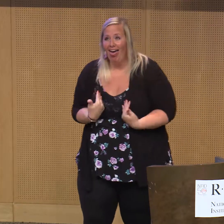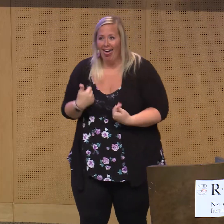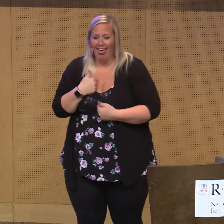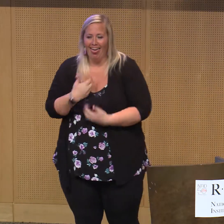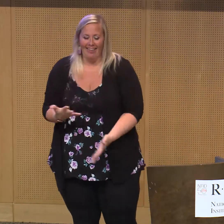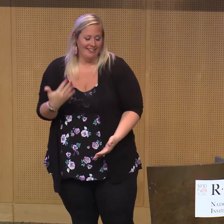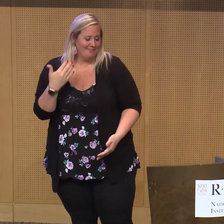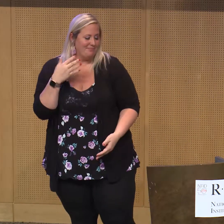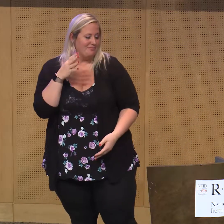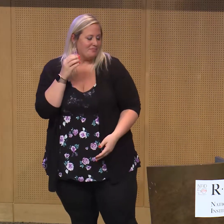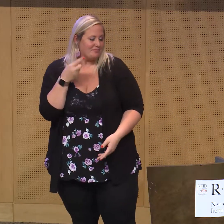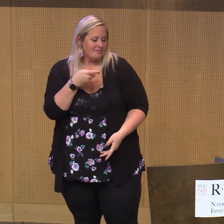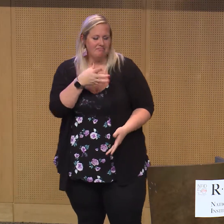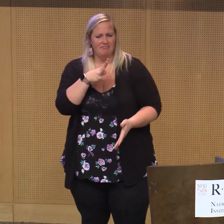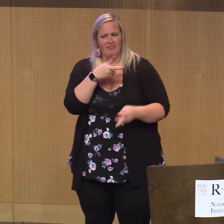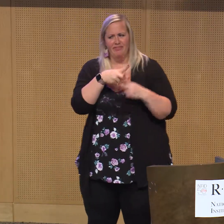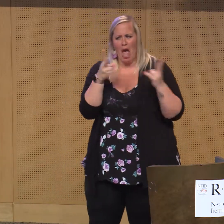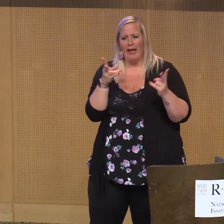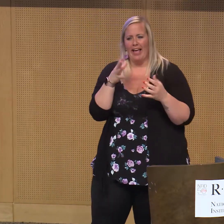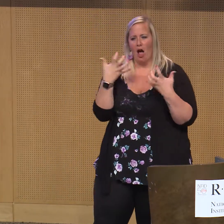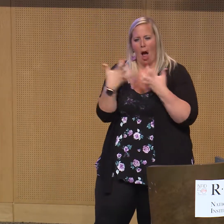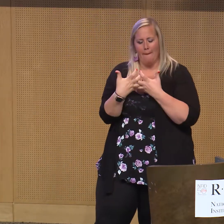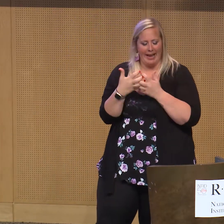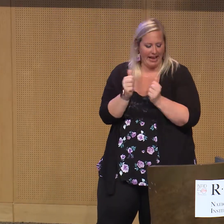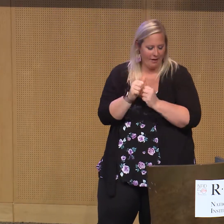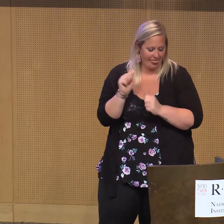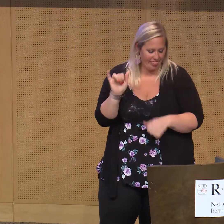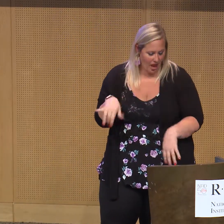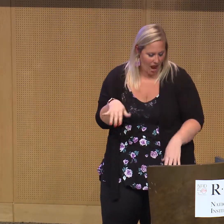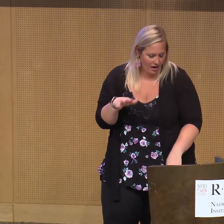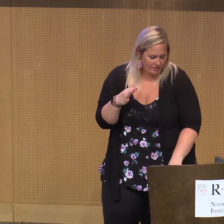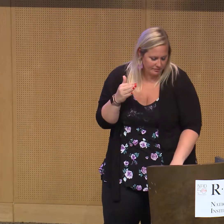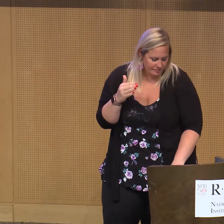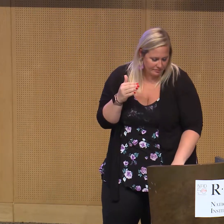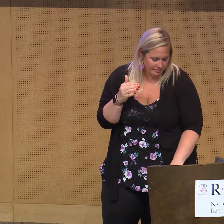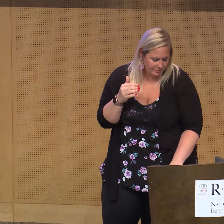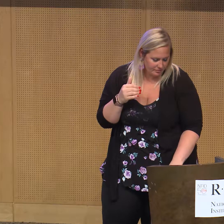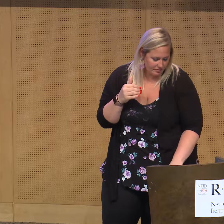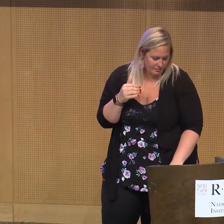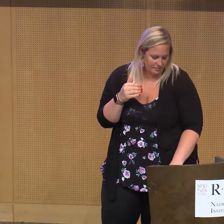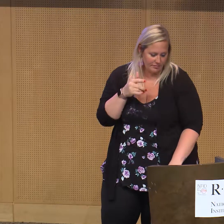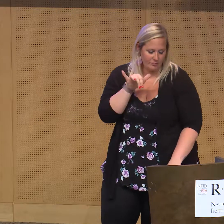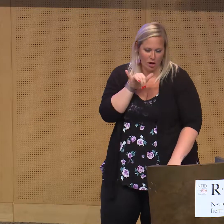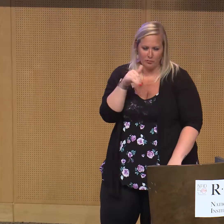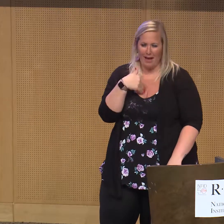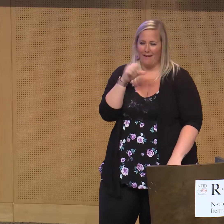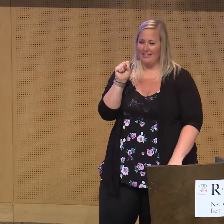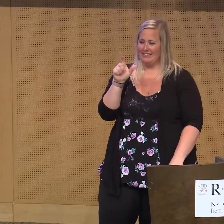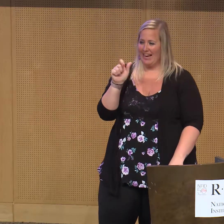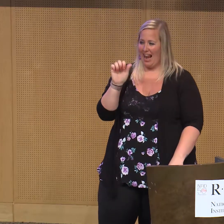if I had to lipread people for 8 hours a day. So they're very accommodating with that, which is wonderful.